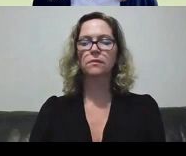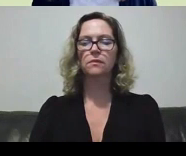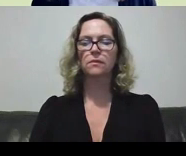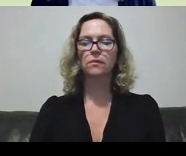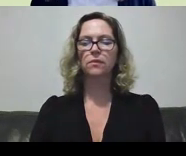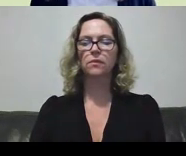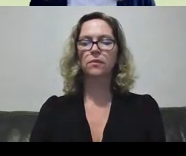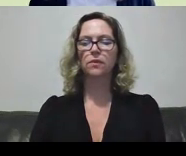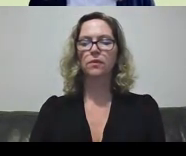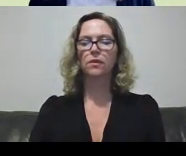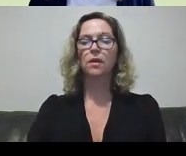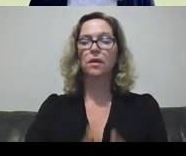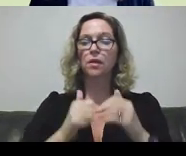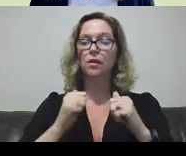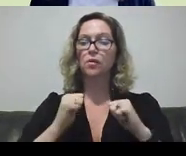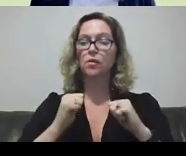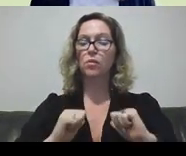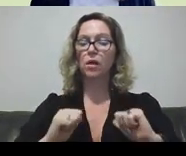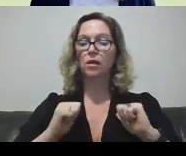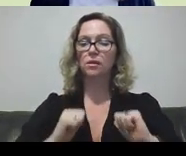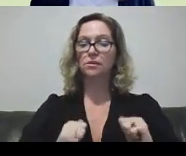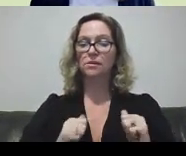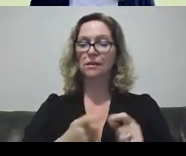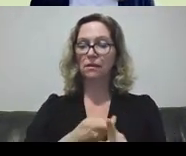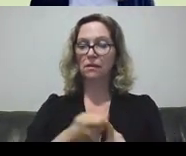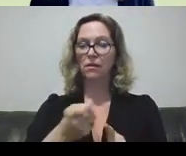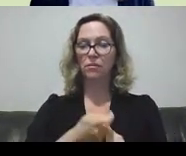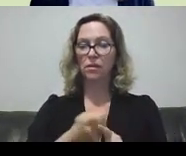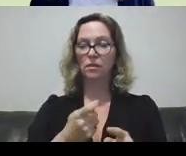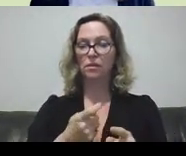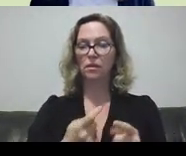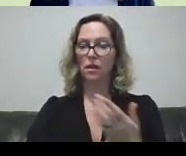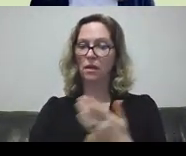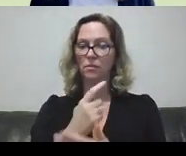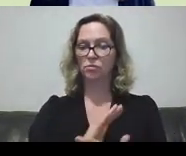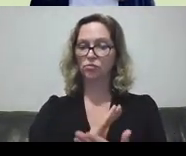occurs in real life environments and this means that therapists would